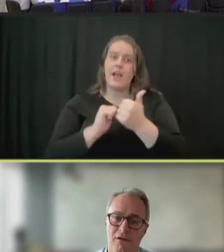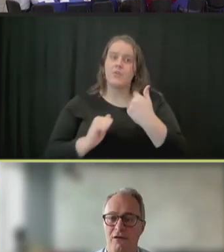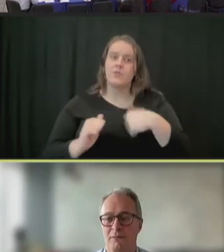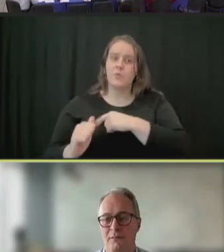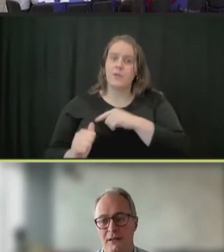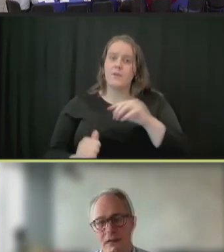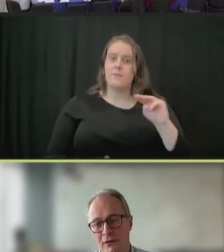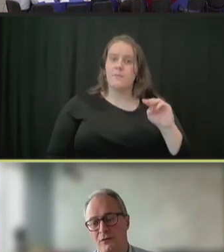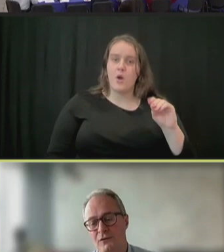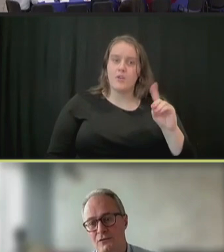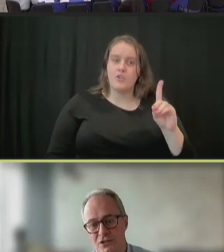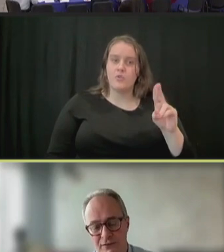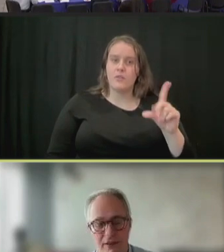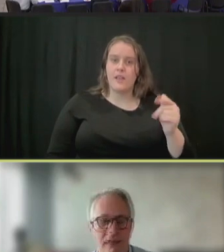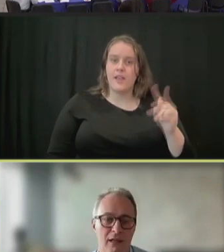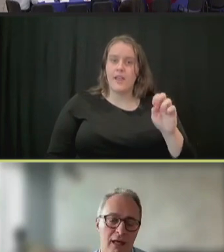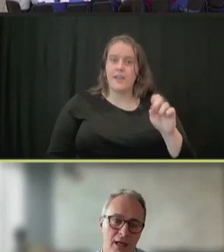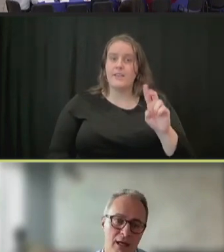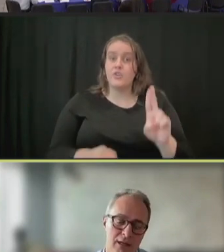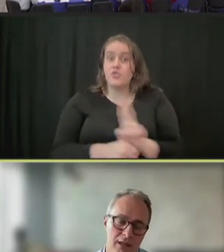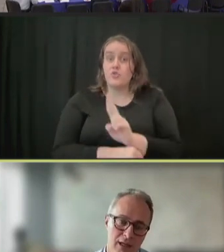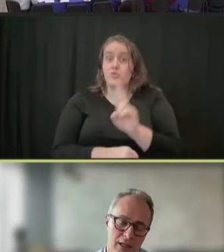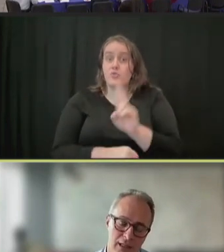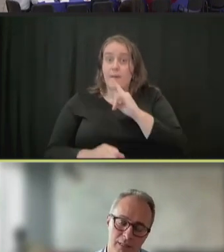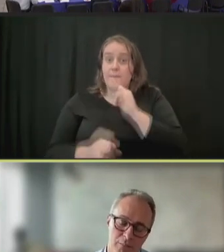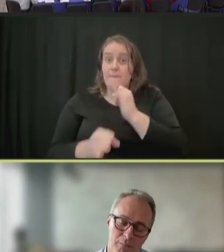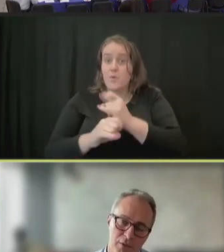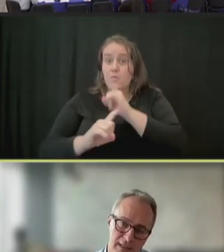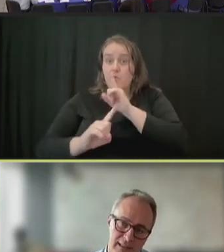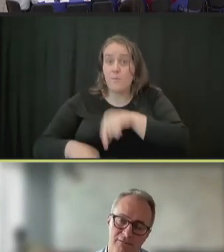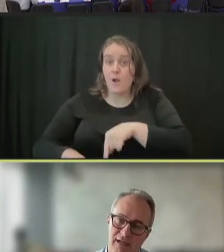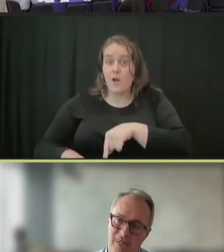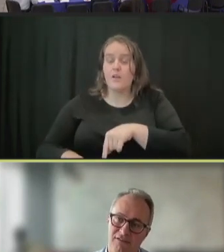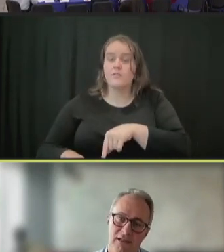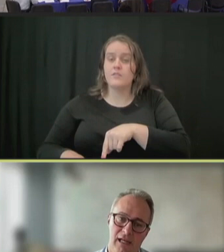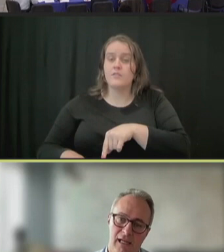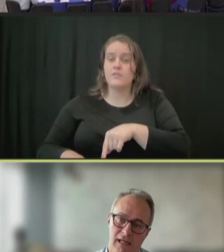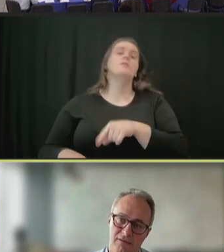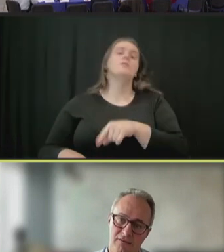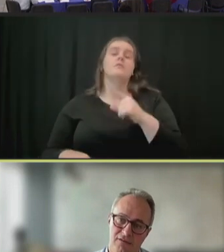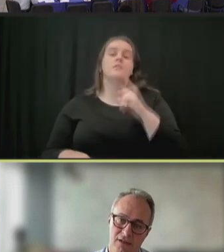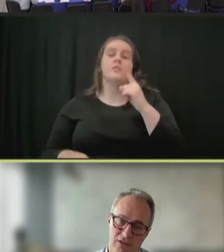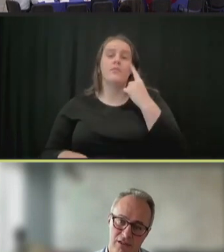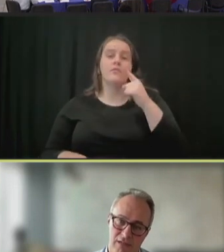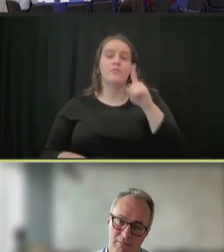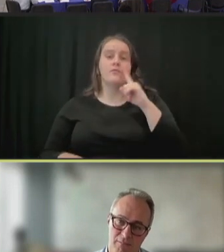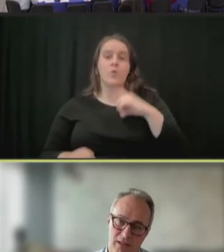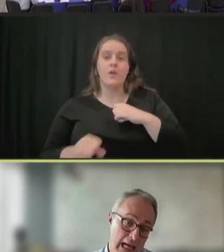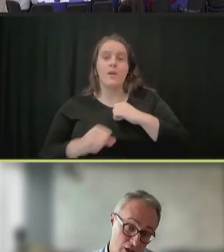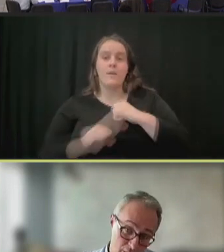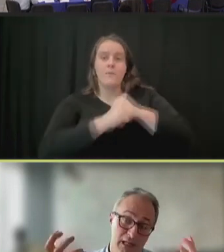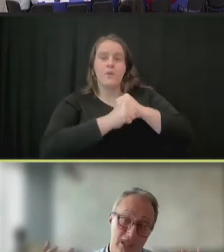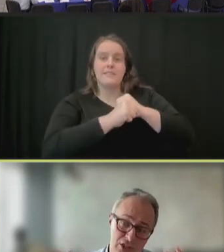arm in order to generate a protective vaccine against TB. And combination,